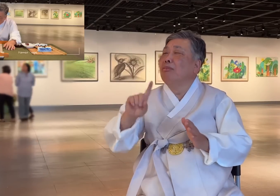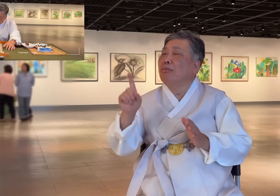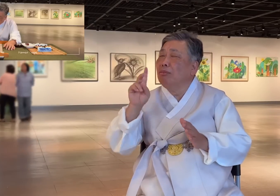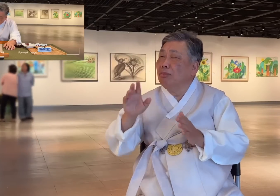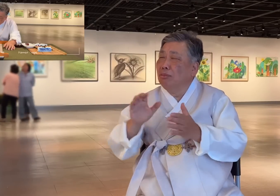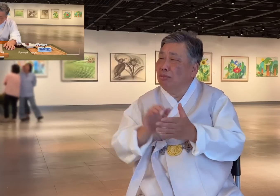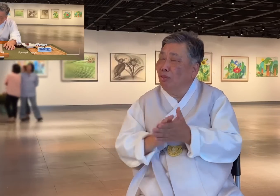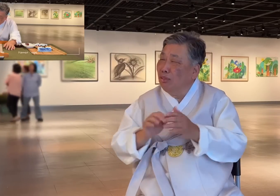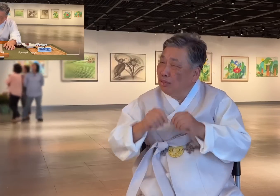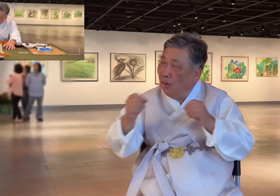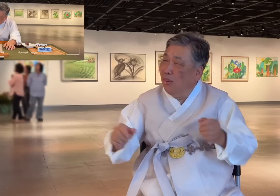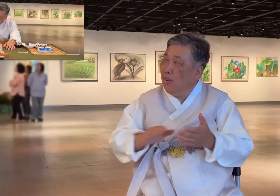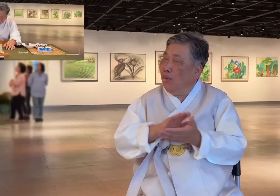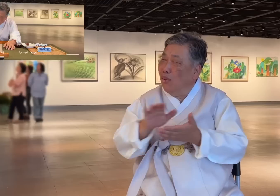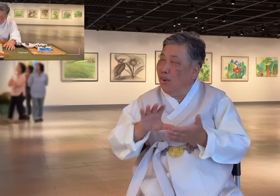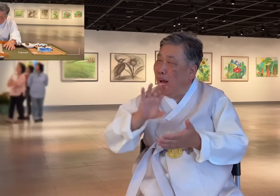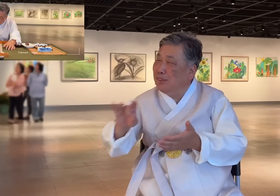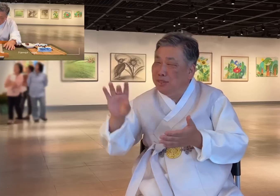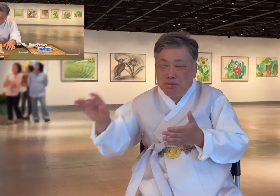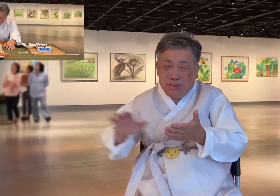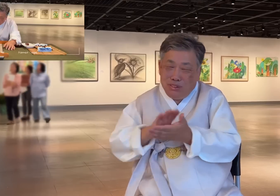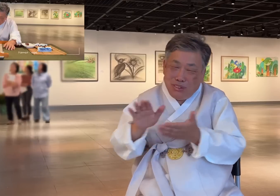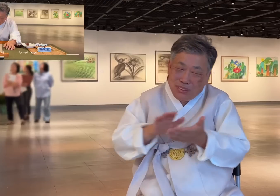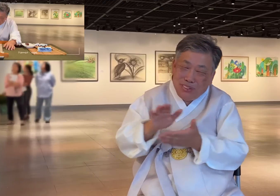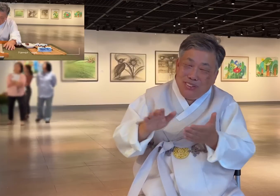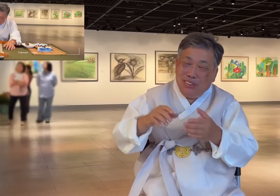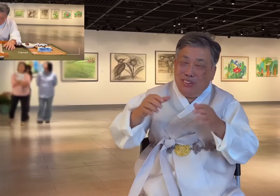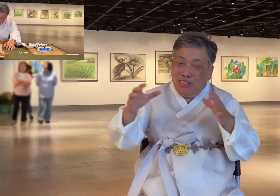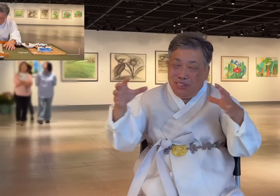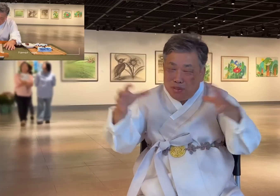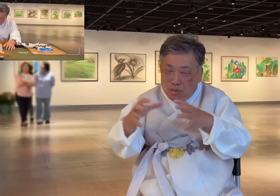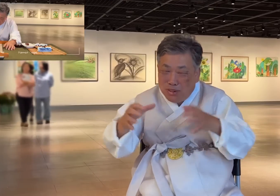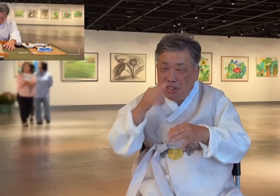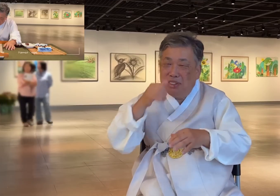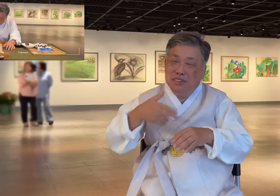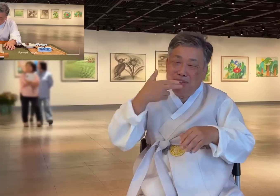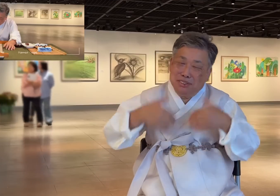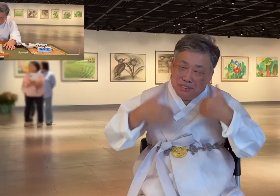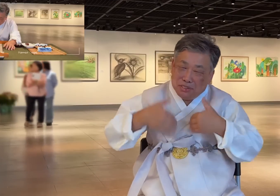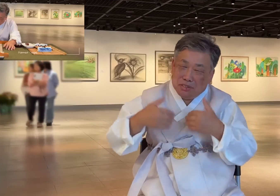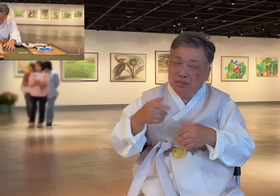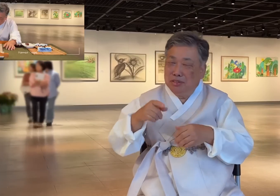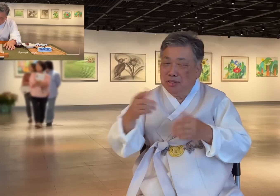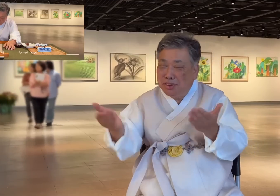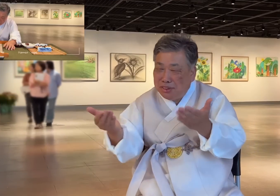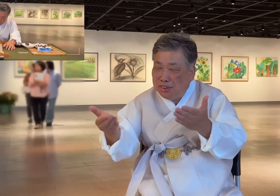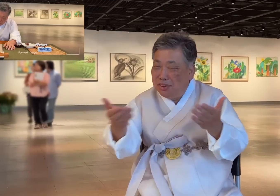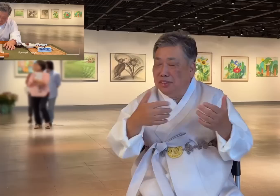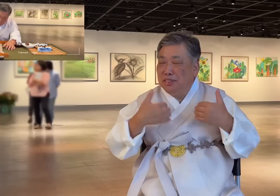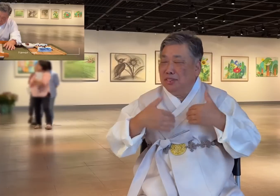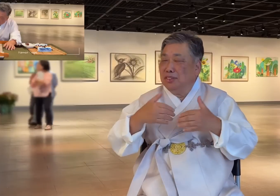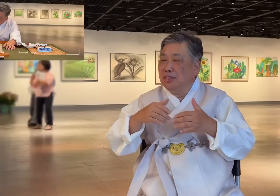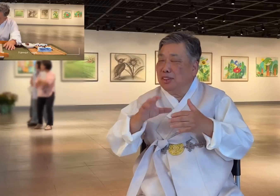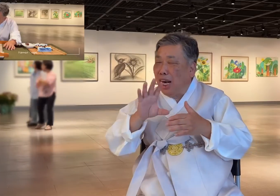we occasionally got together with our classmates and had a good time.